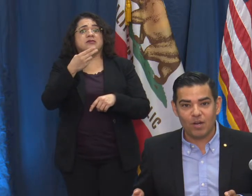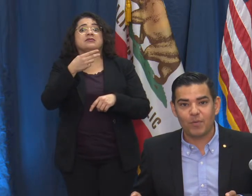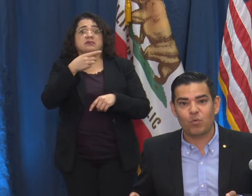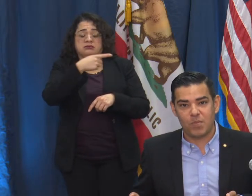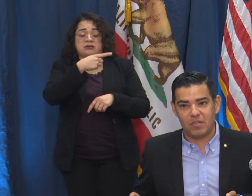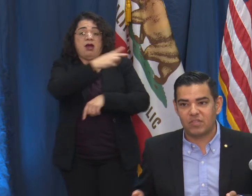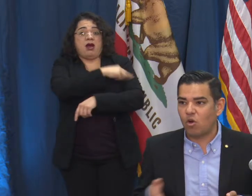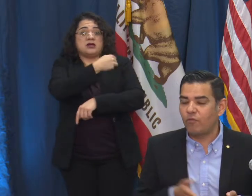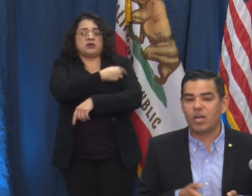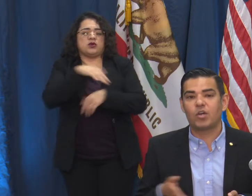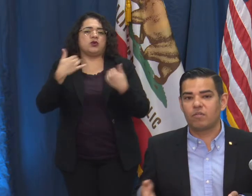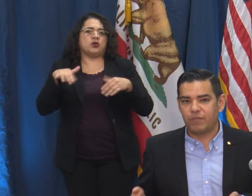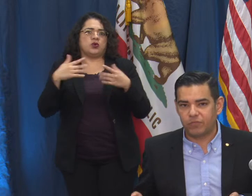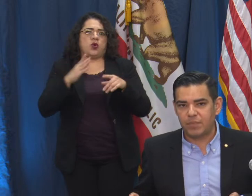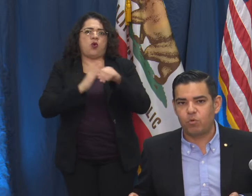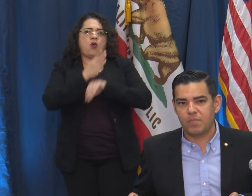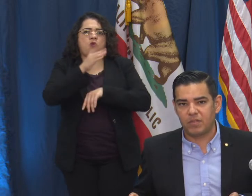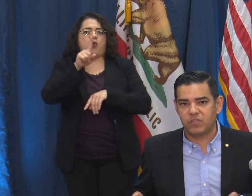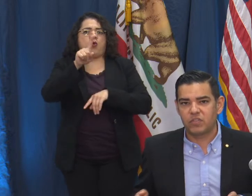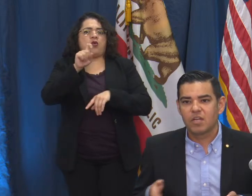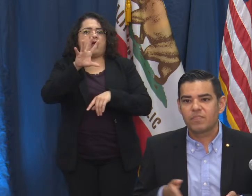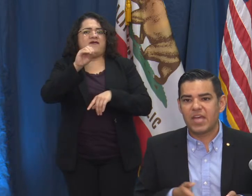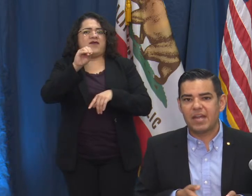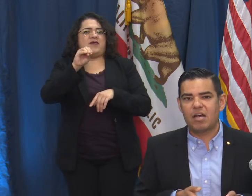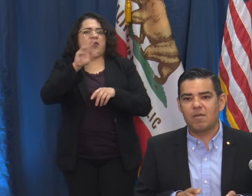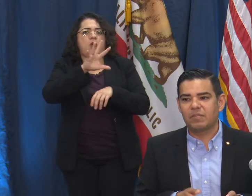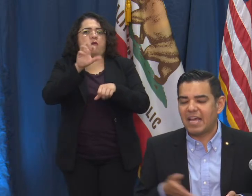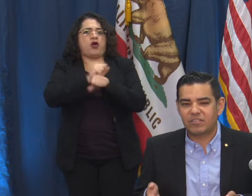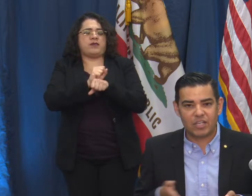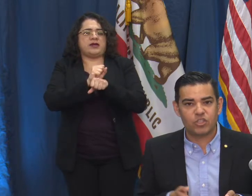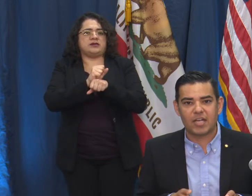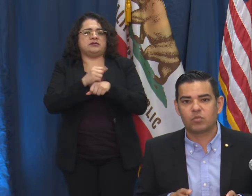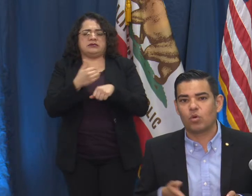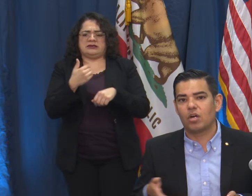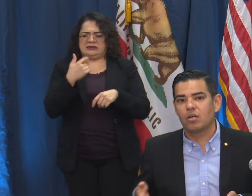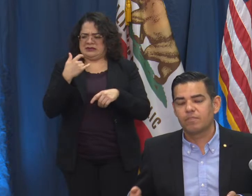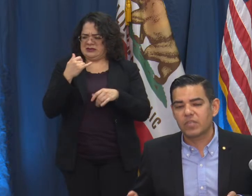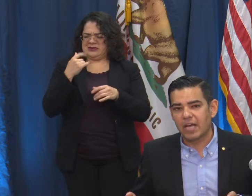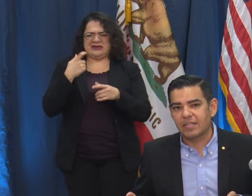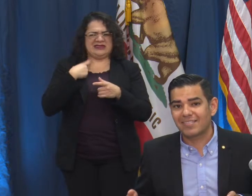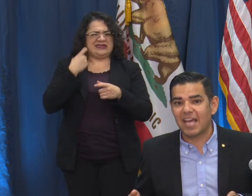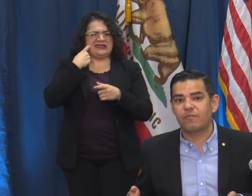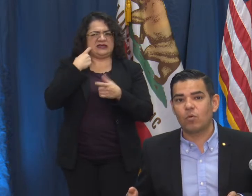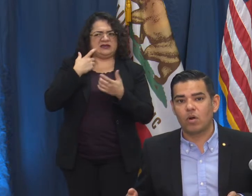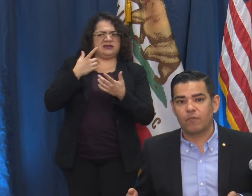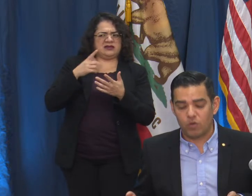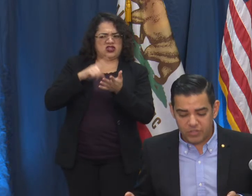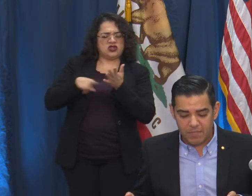appointments, over 150 appointments that last I checked were set for St.